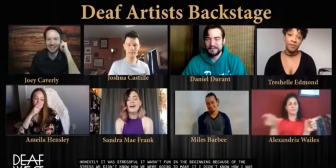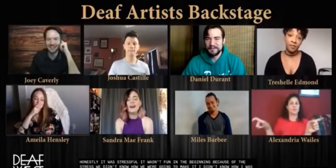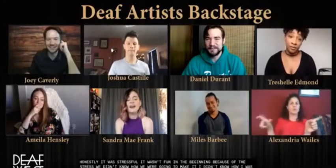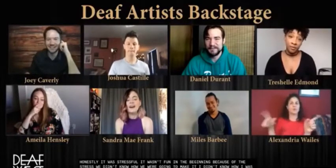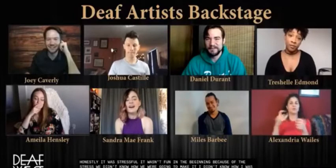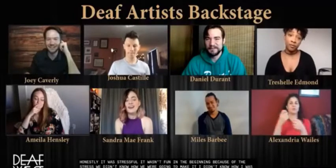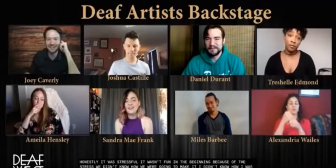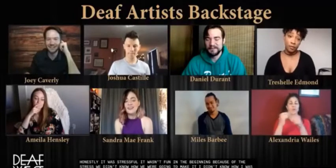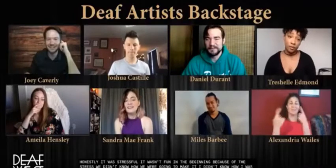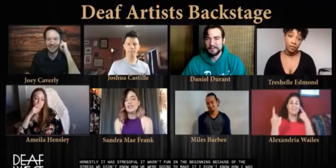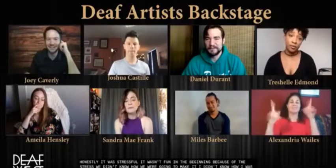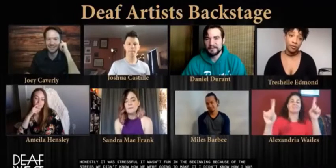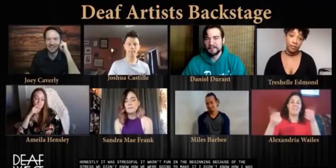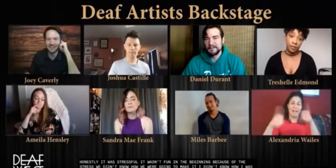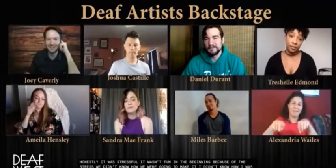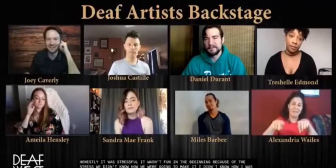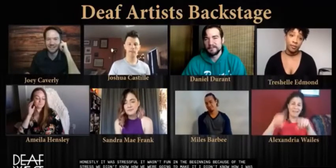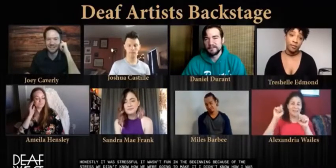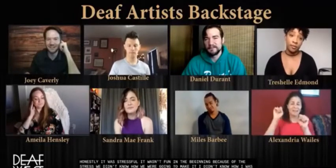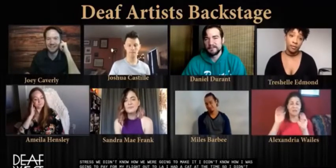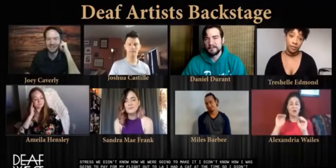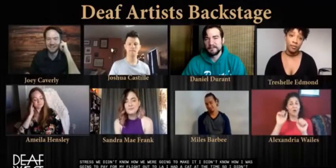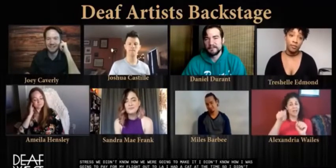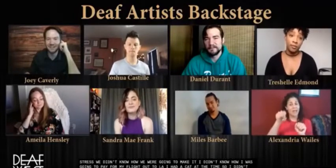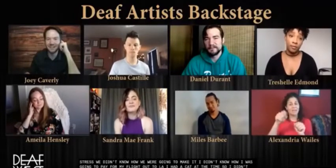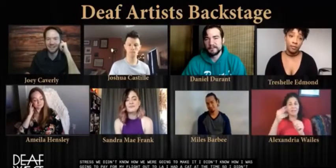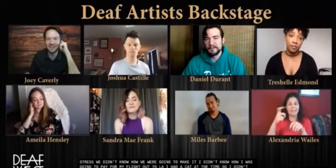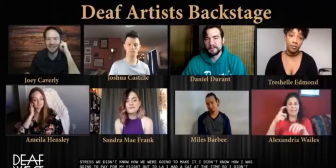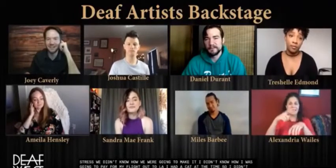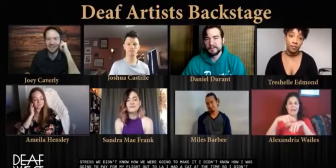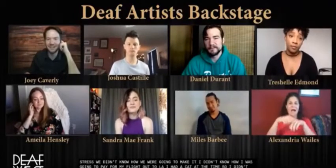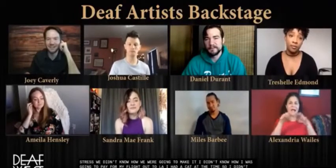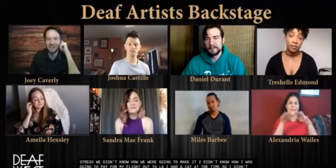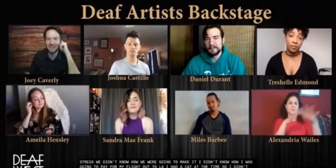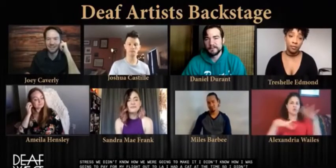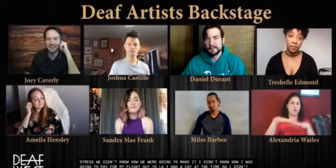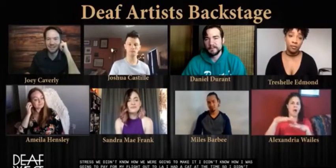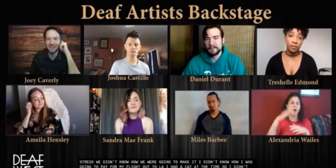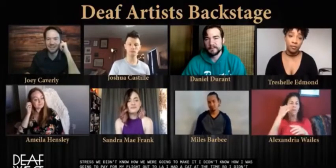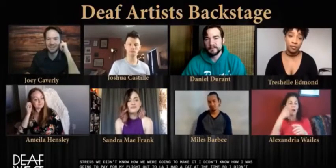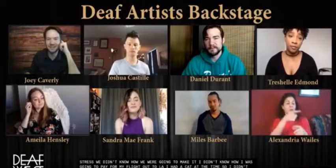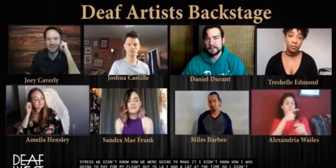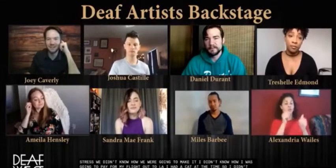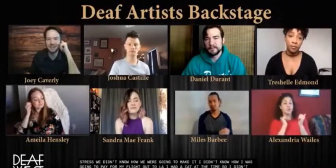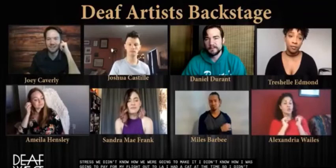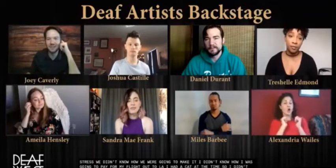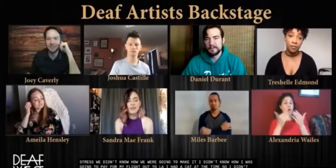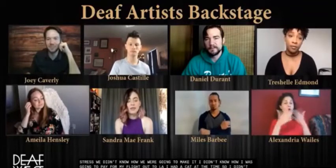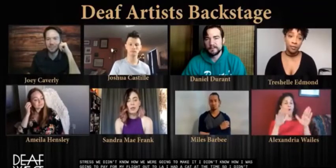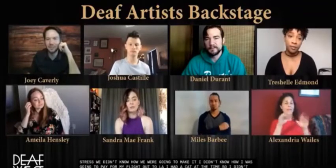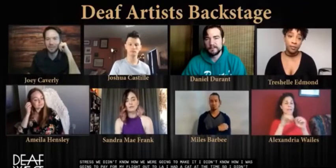to rectify that misconception. There is a lot that happens that is less than glamorous.